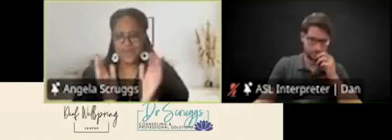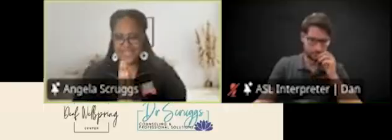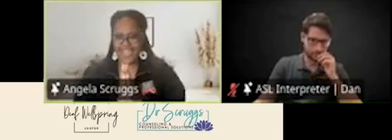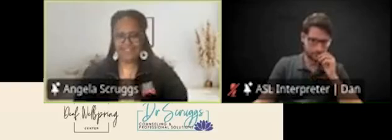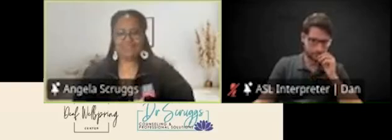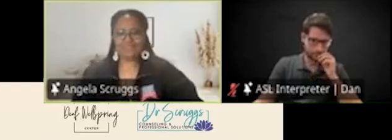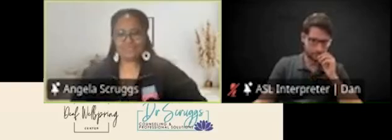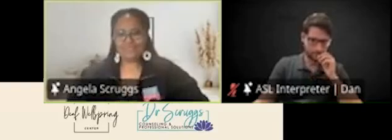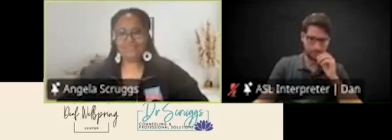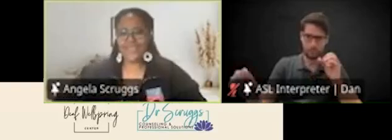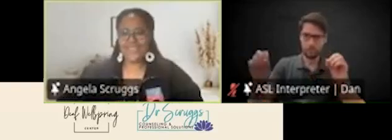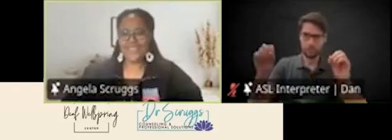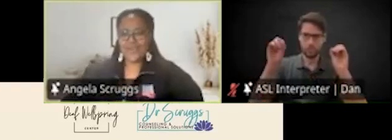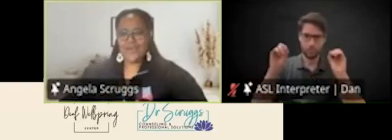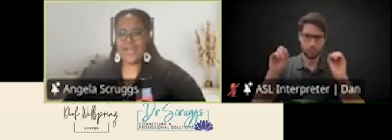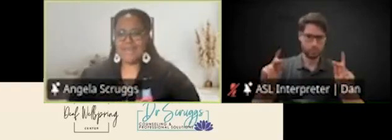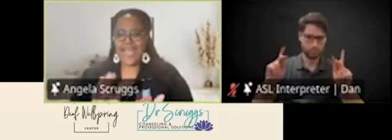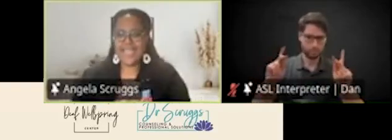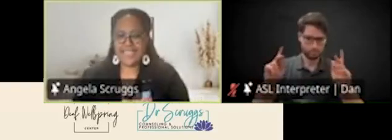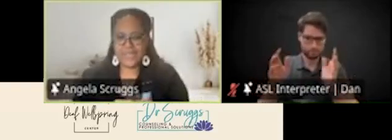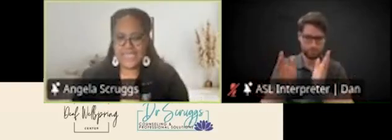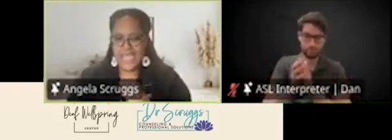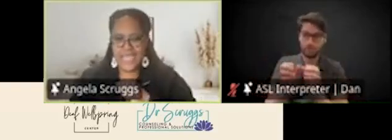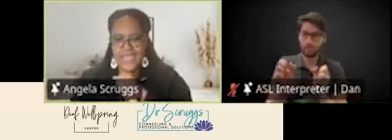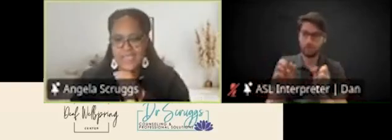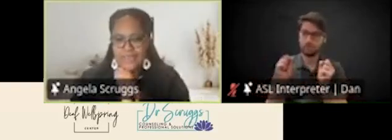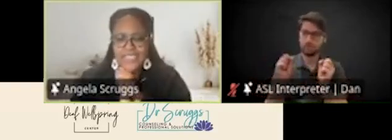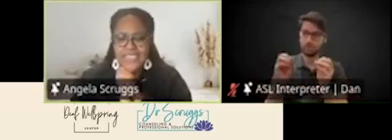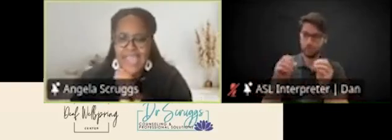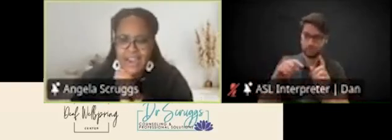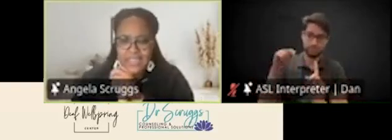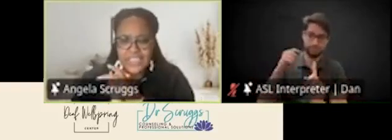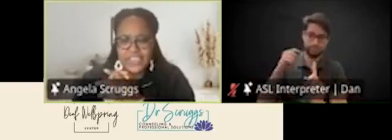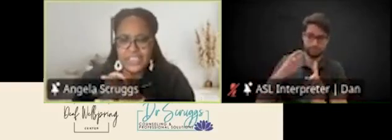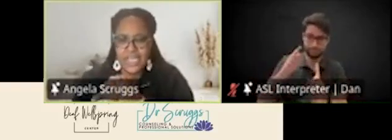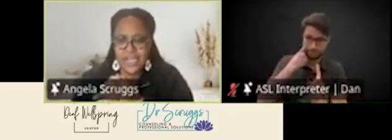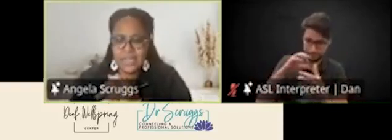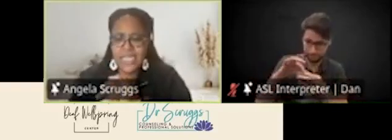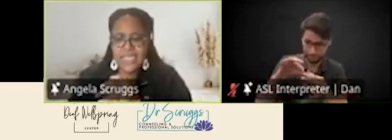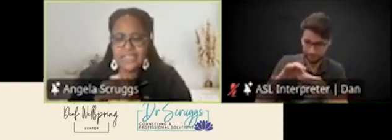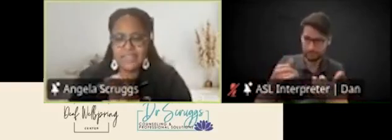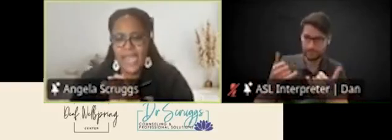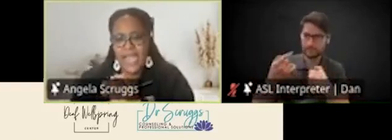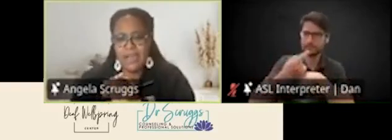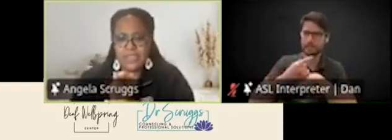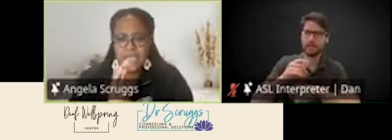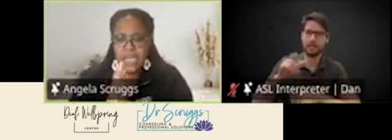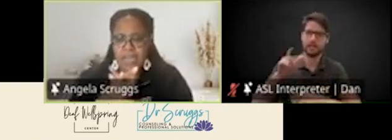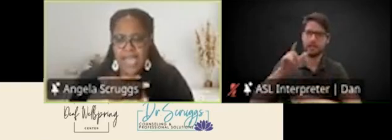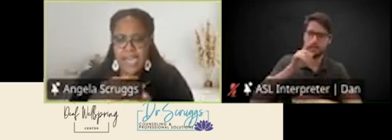Okay. So, um... as I was saying, you know, today, our Lunch and Learn is about,